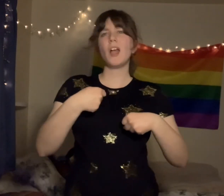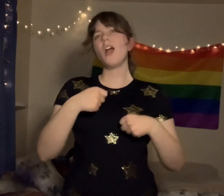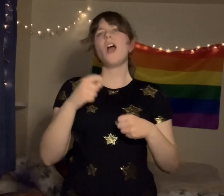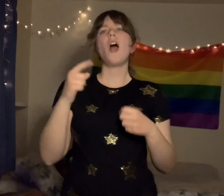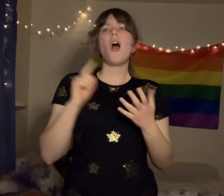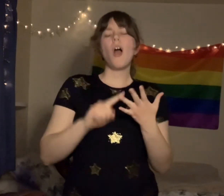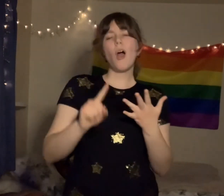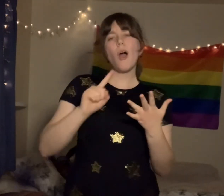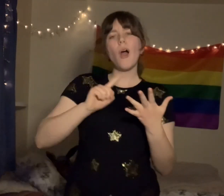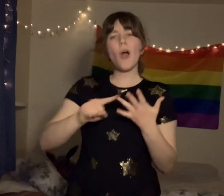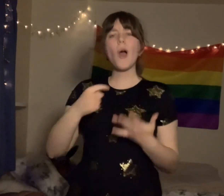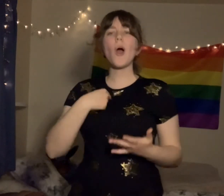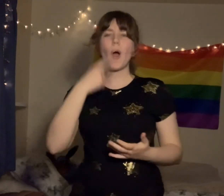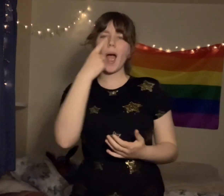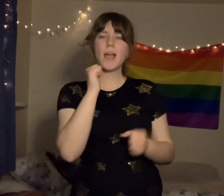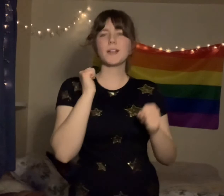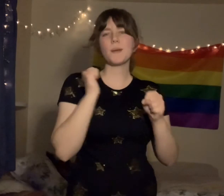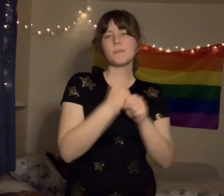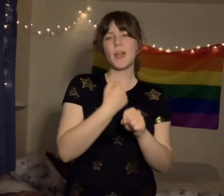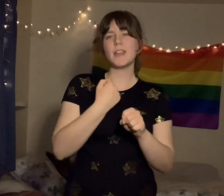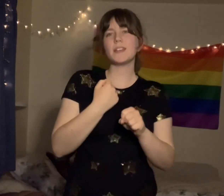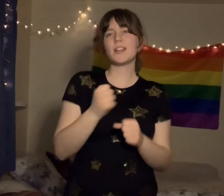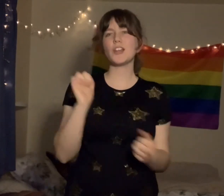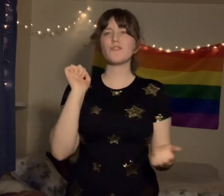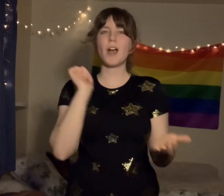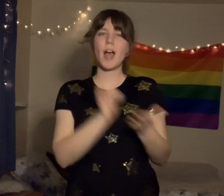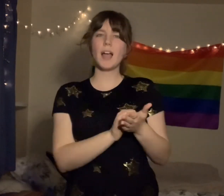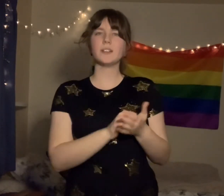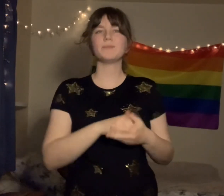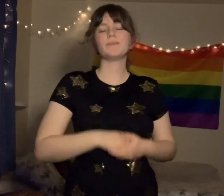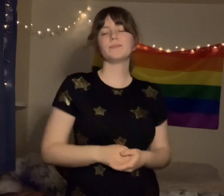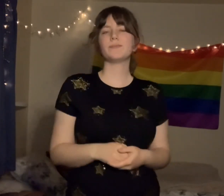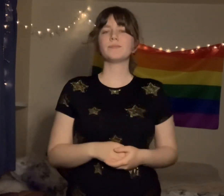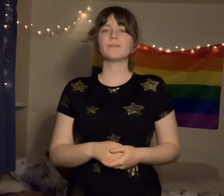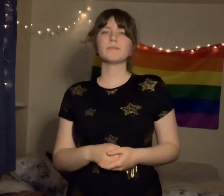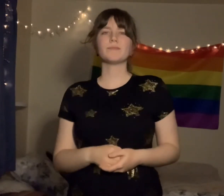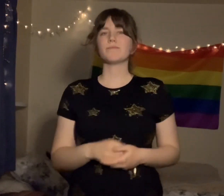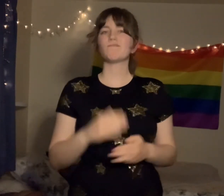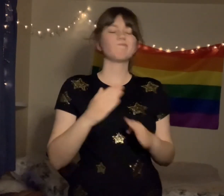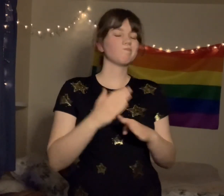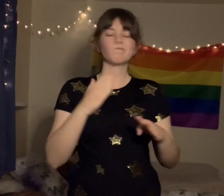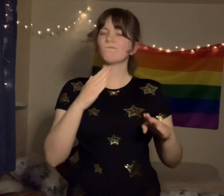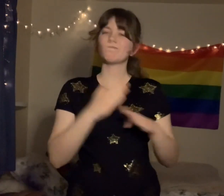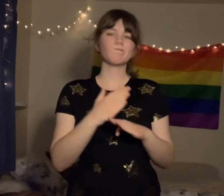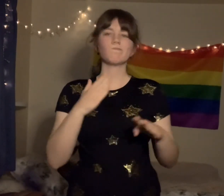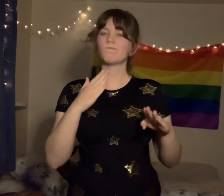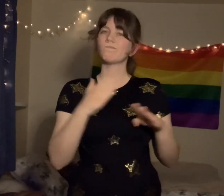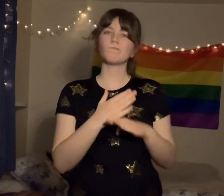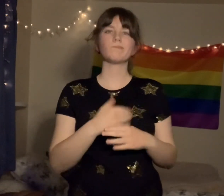Oh oh I can make it right It didn't work